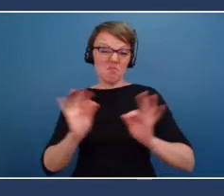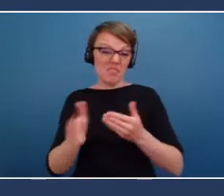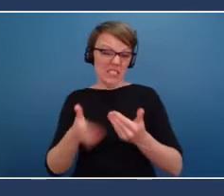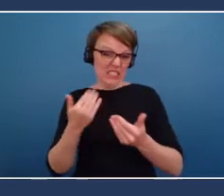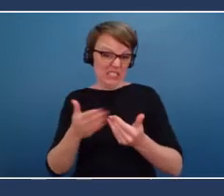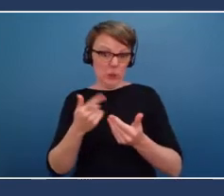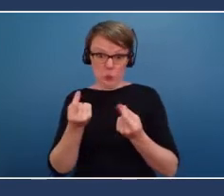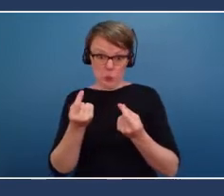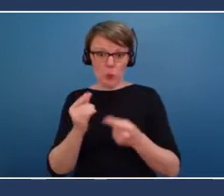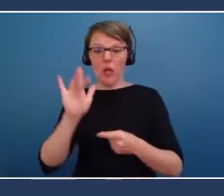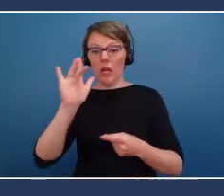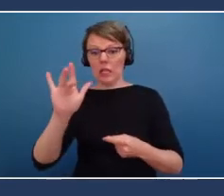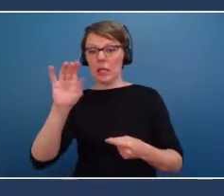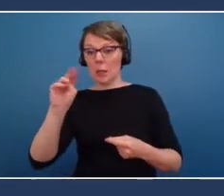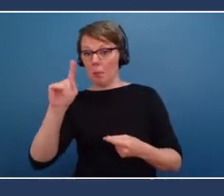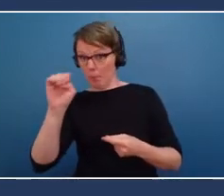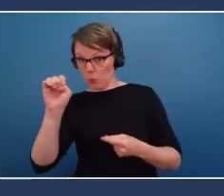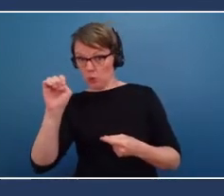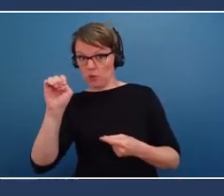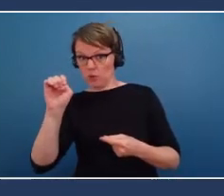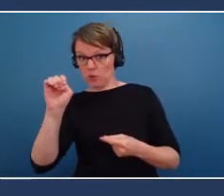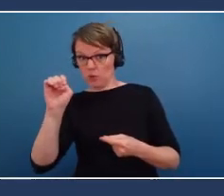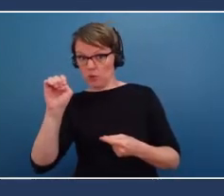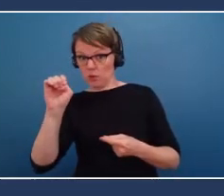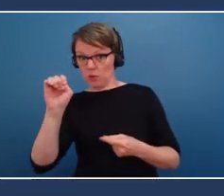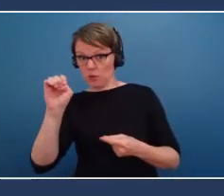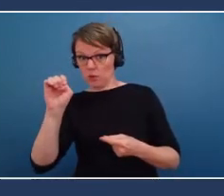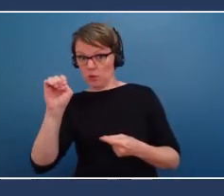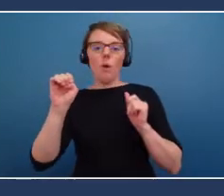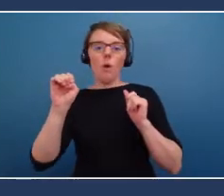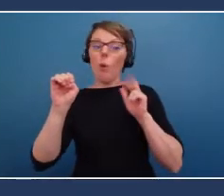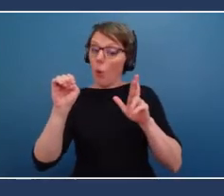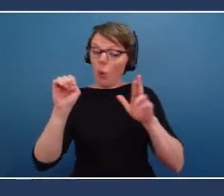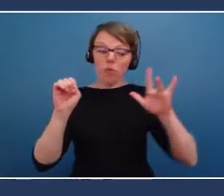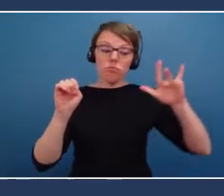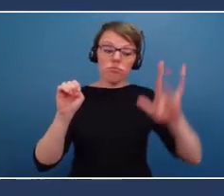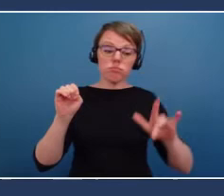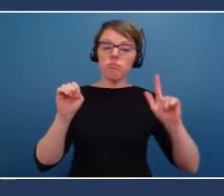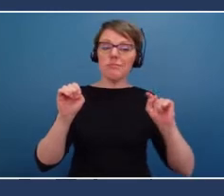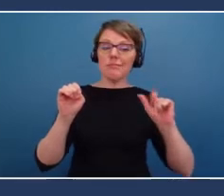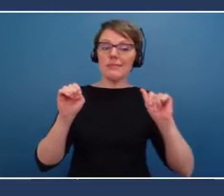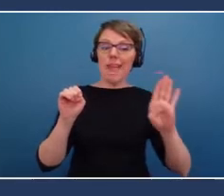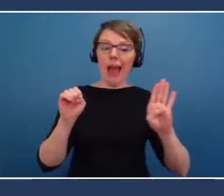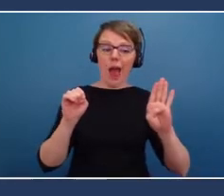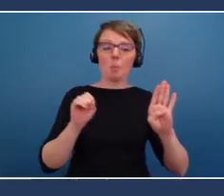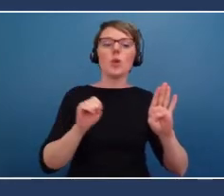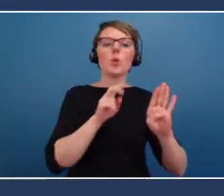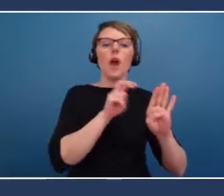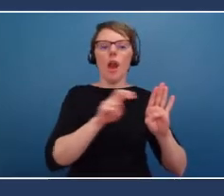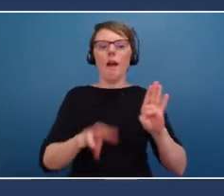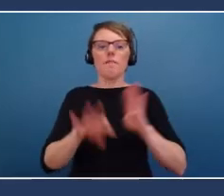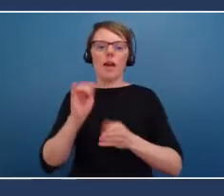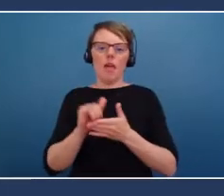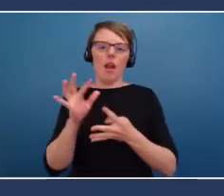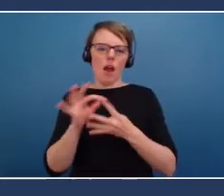You will see the line go across the microphone there. you can also keyboard tab to that option and just hit enter to select.